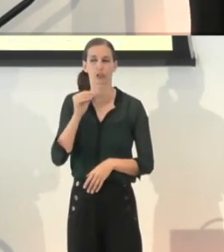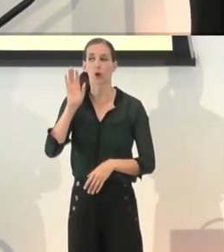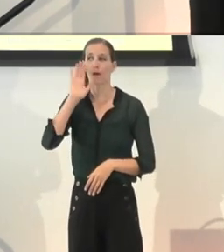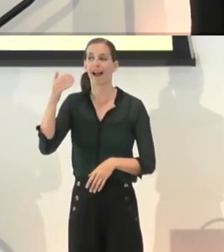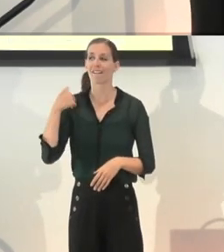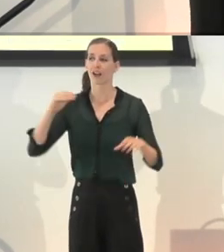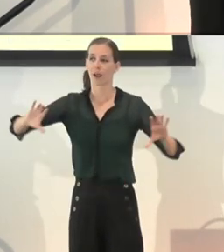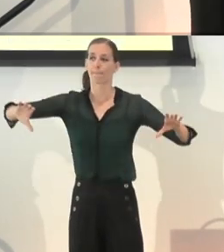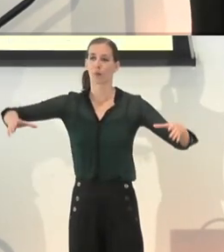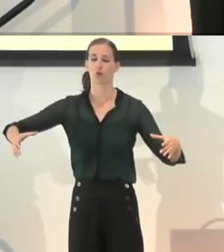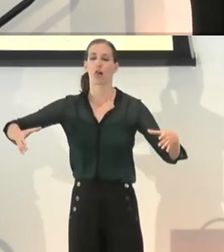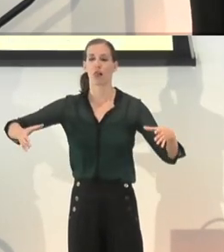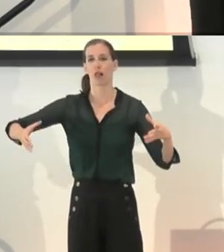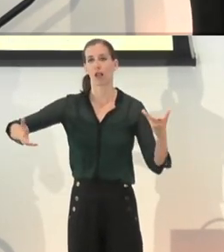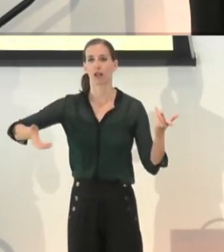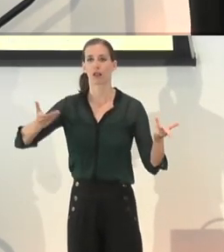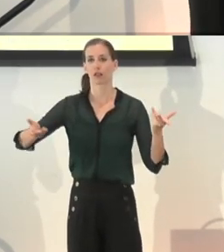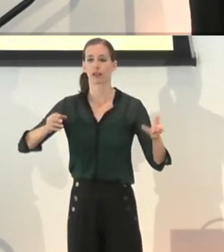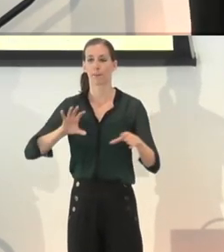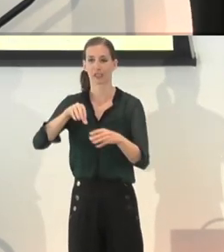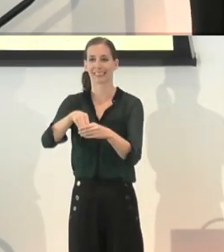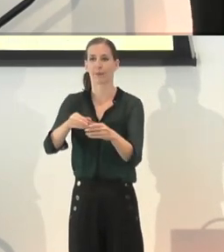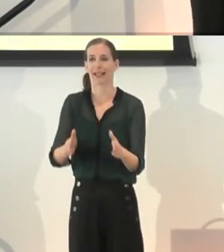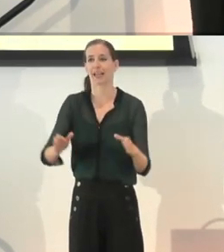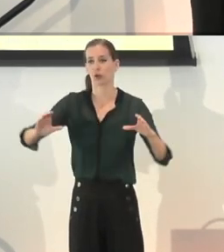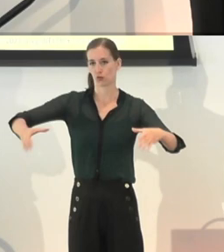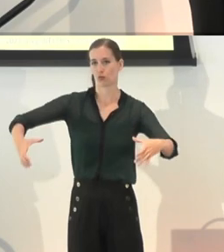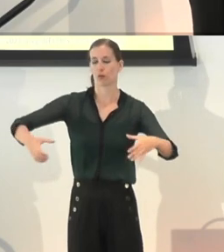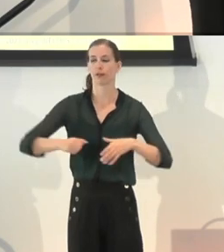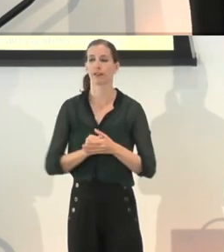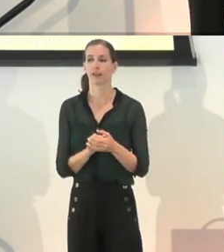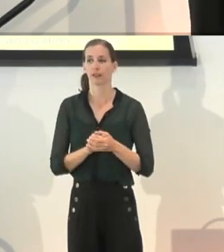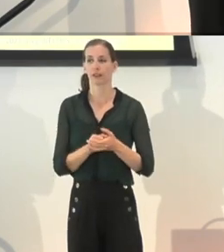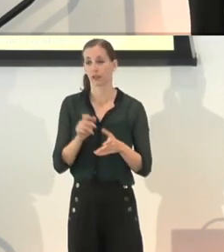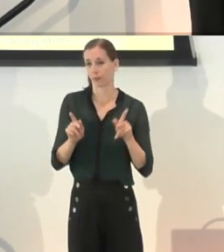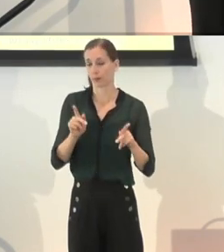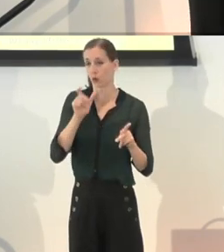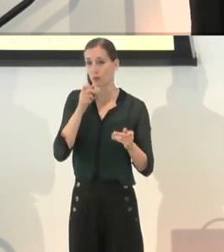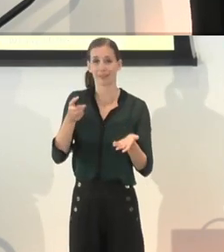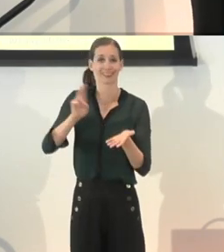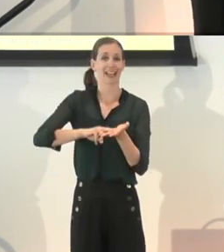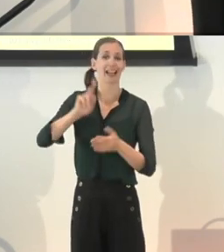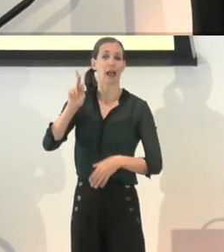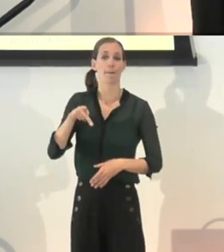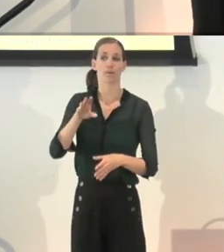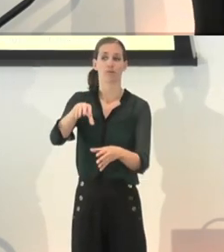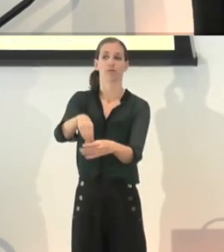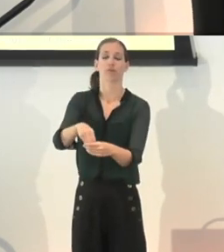I will call them the participant pool, individuals that sign up to be part of the team who will be